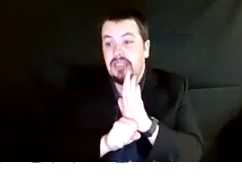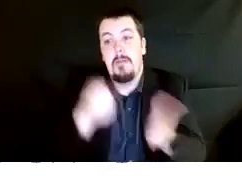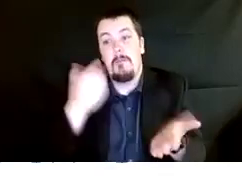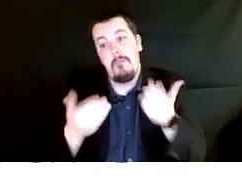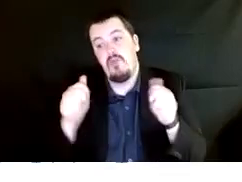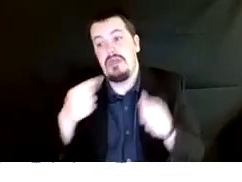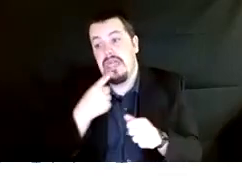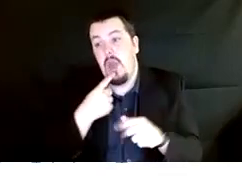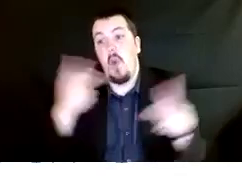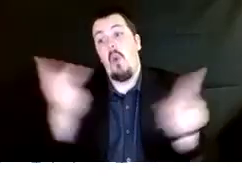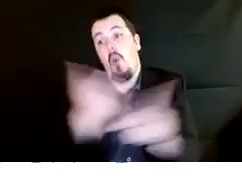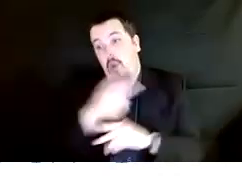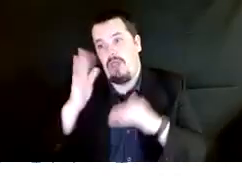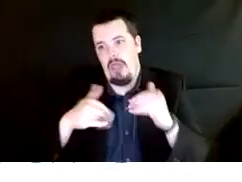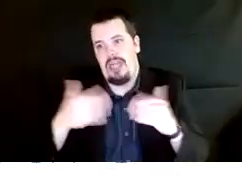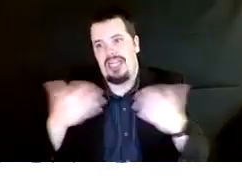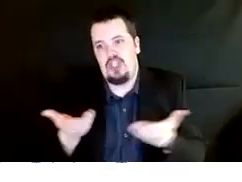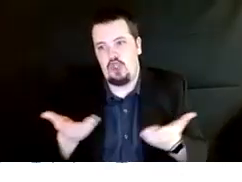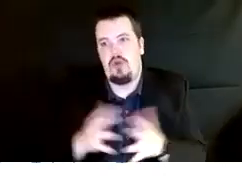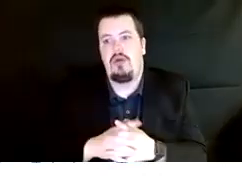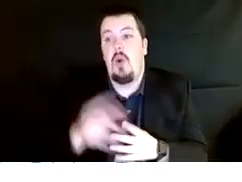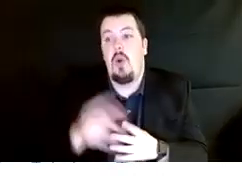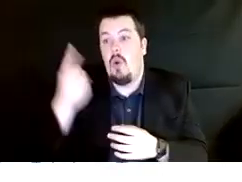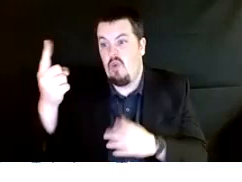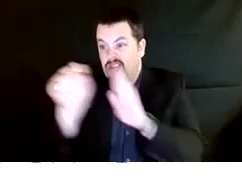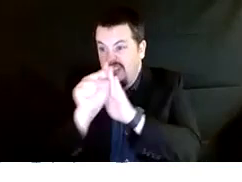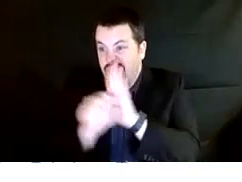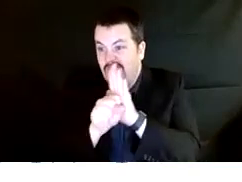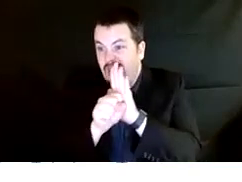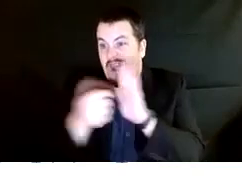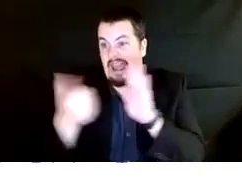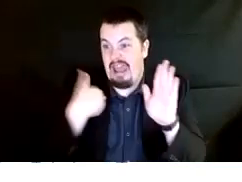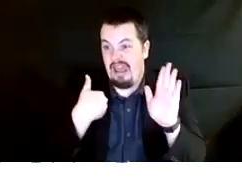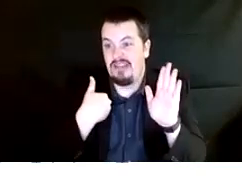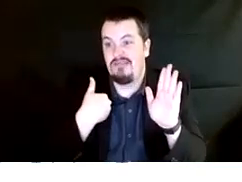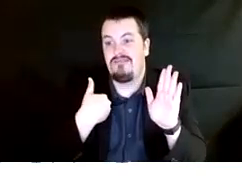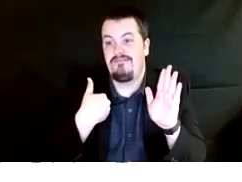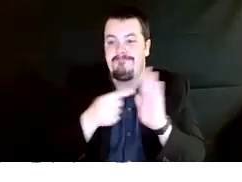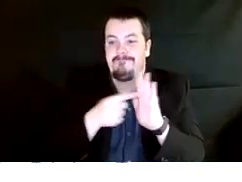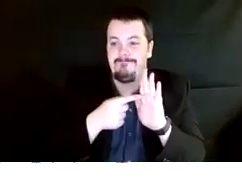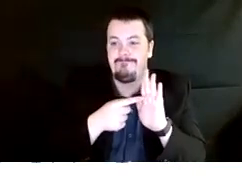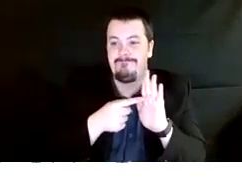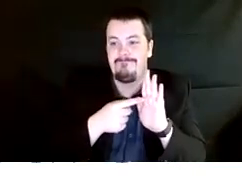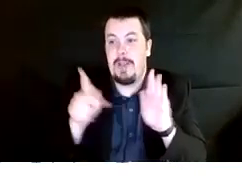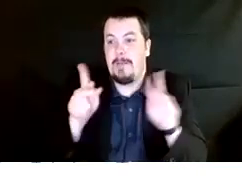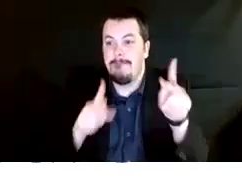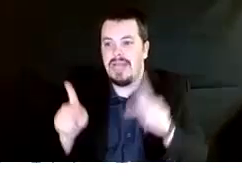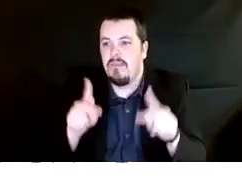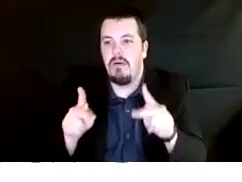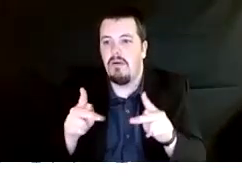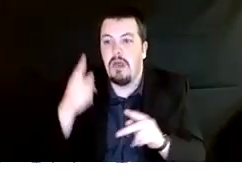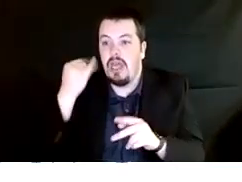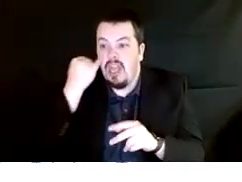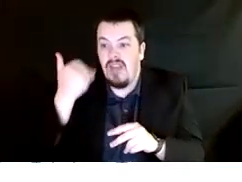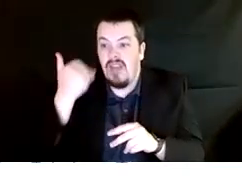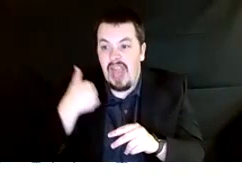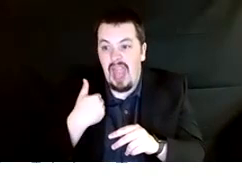even worse than ours... one state had if people.. just because you had an intellectual disability